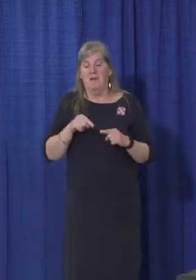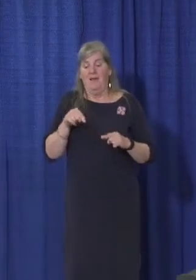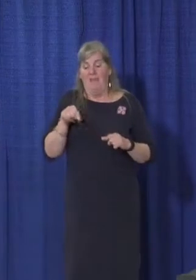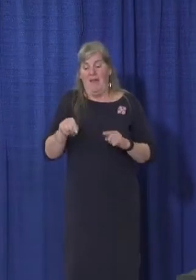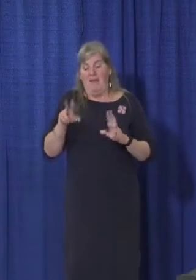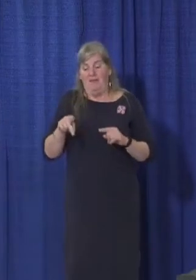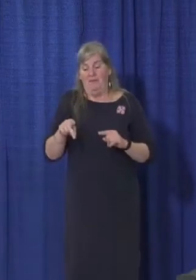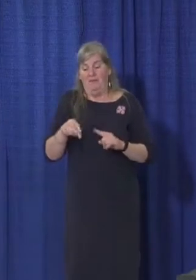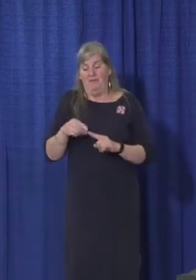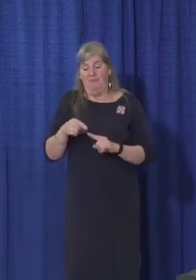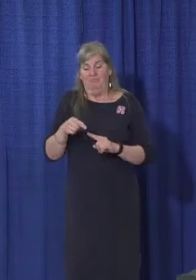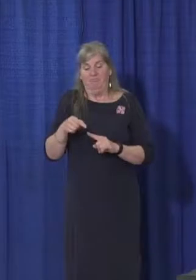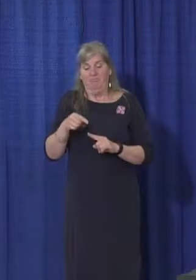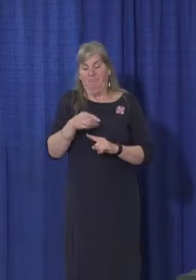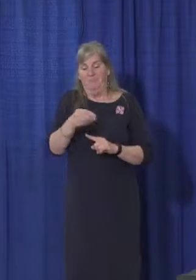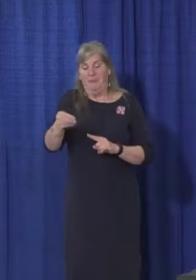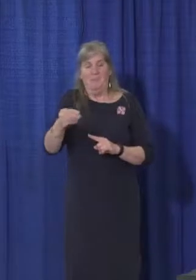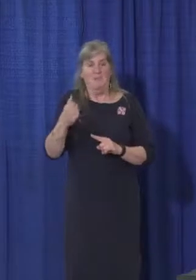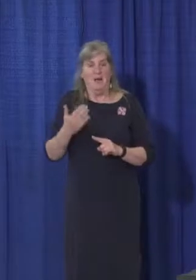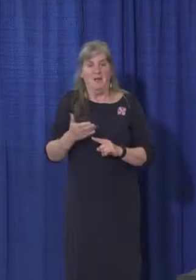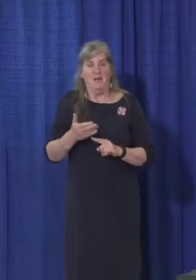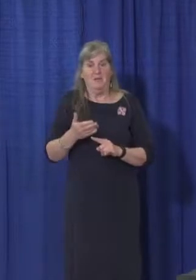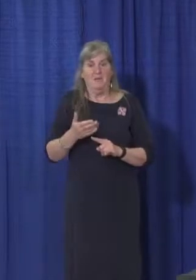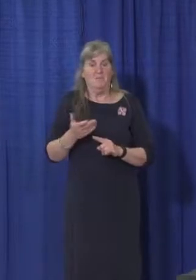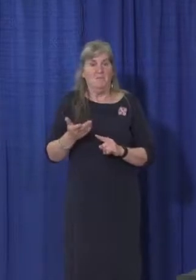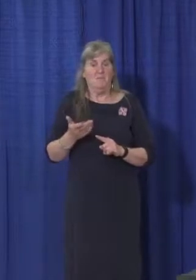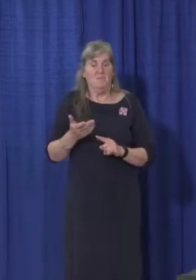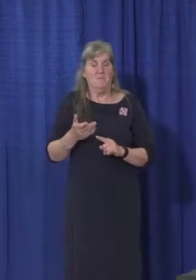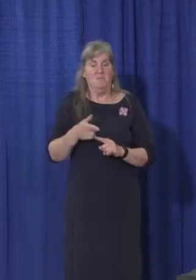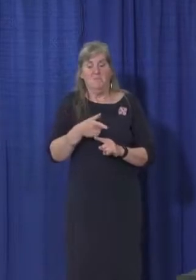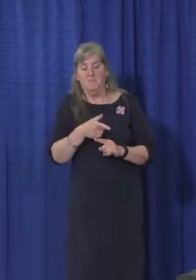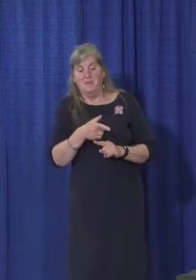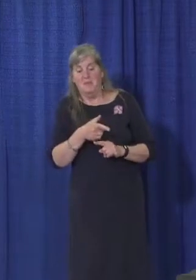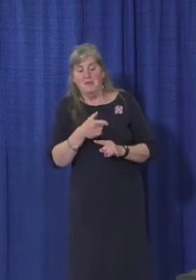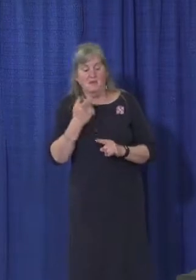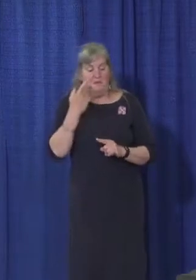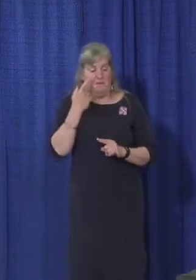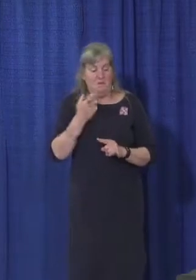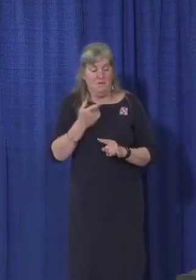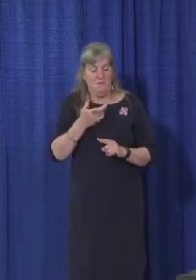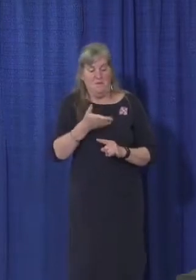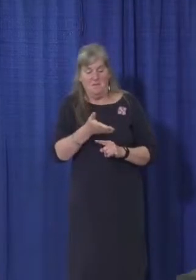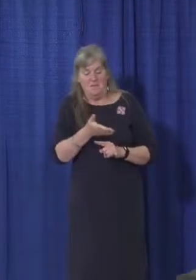up that individual and when you start to see spread you make at